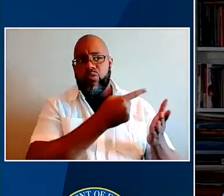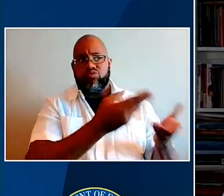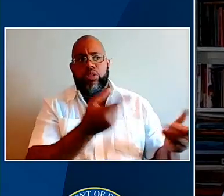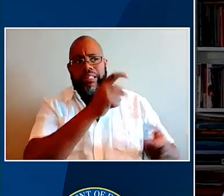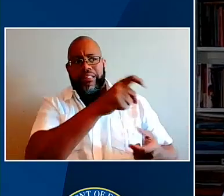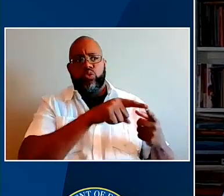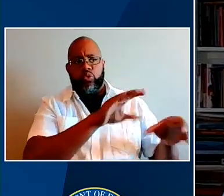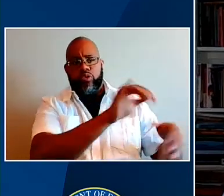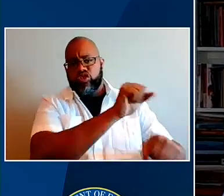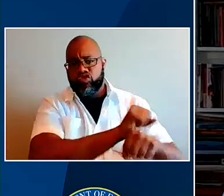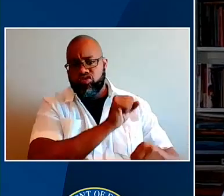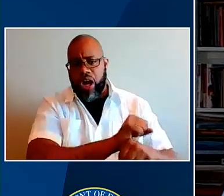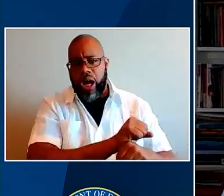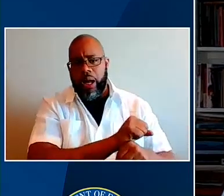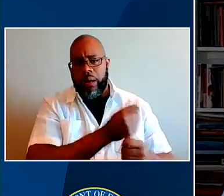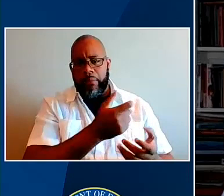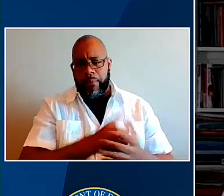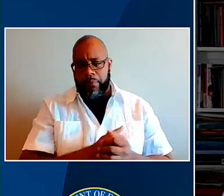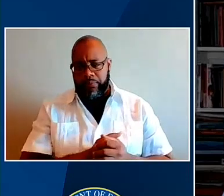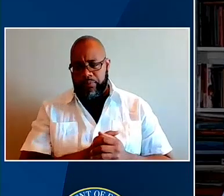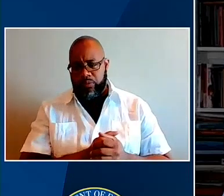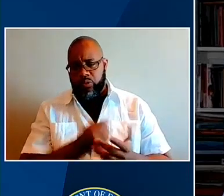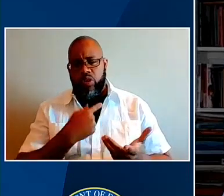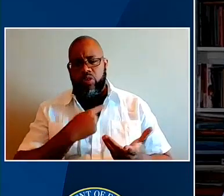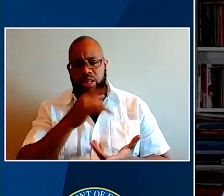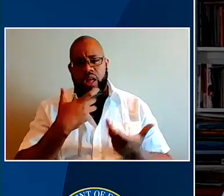job that they're supposed to do. So I really would encourage the Department